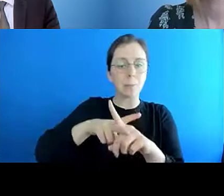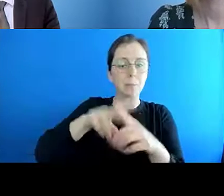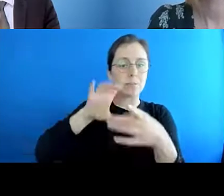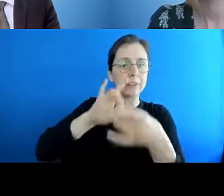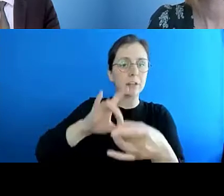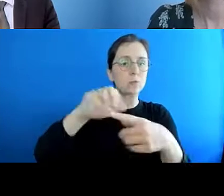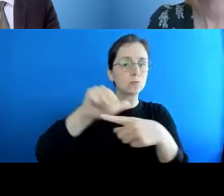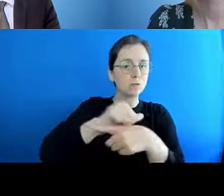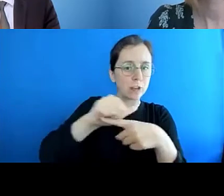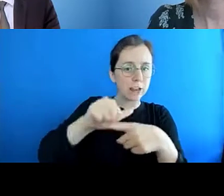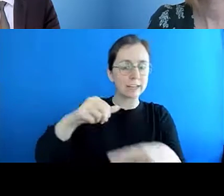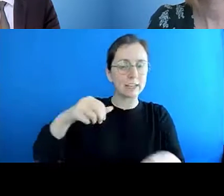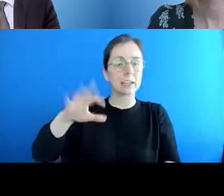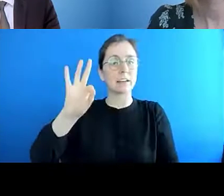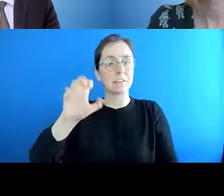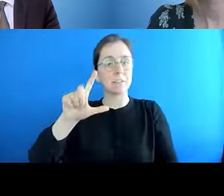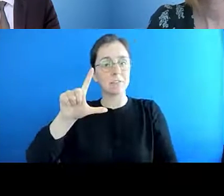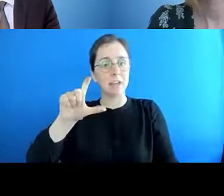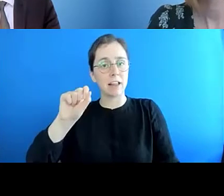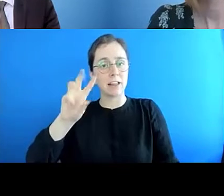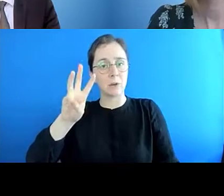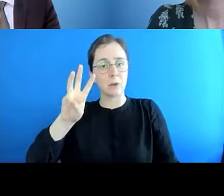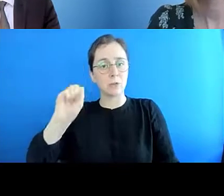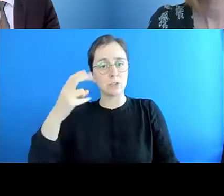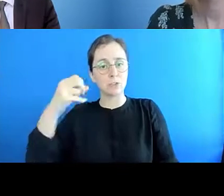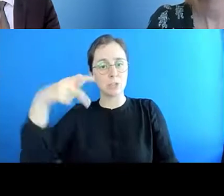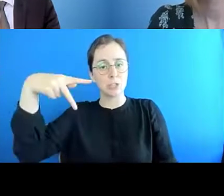would be excluded from this policy.